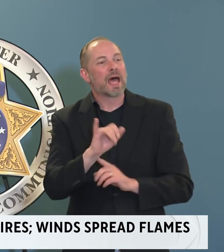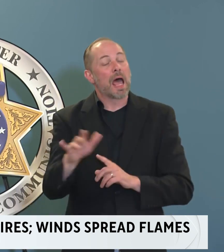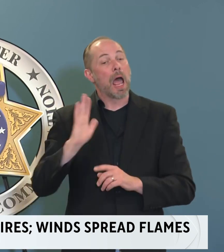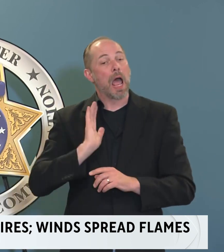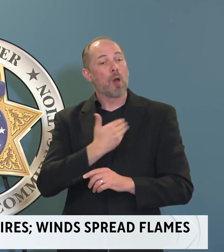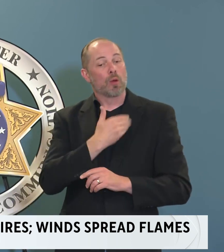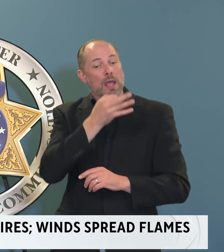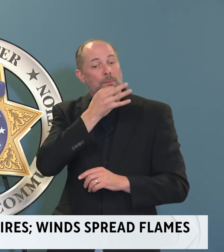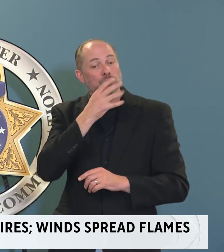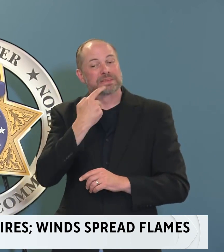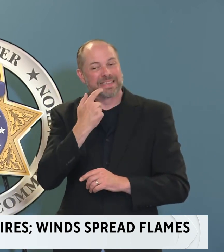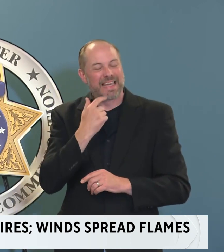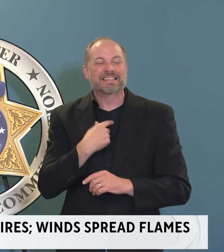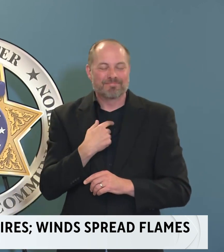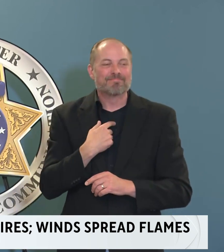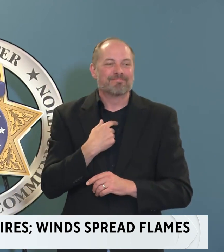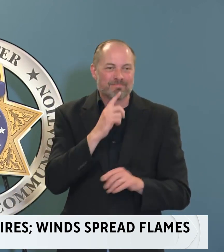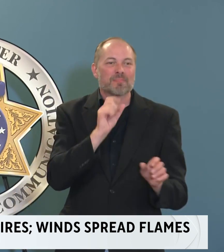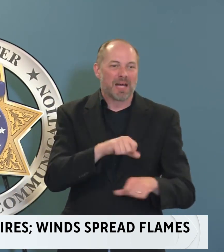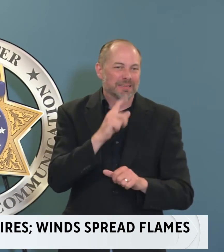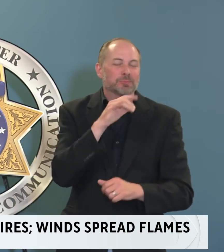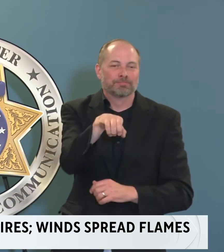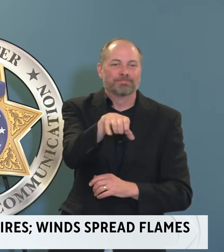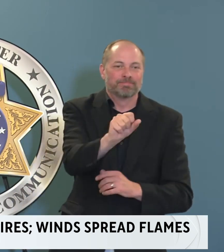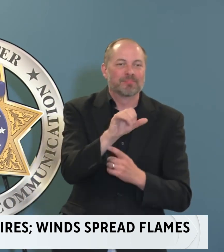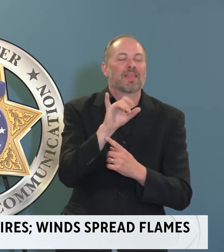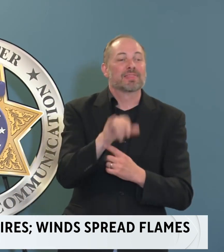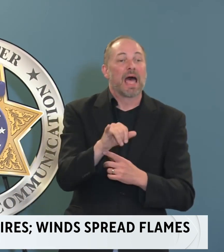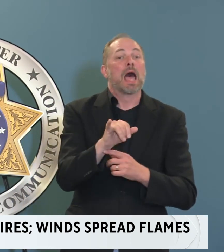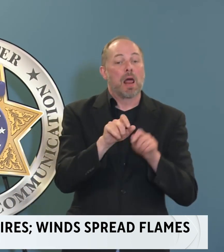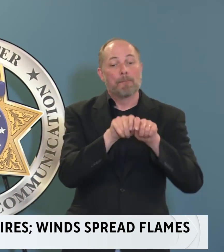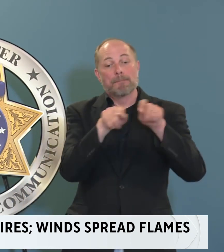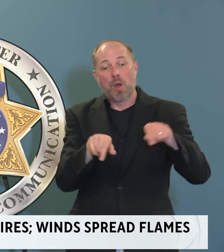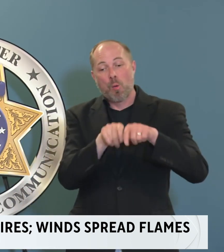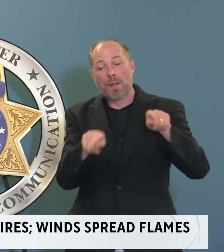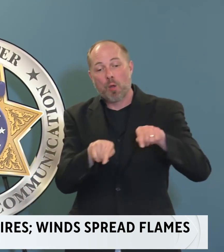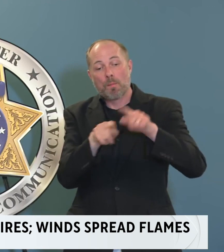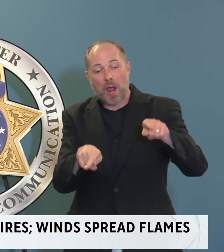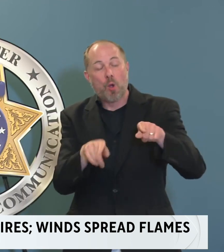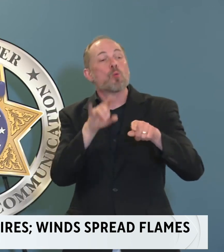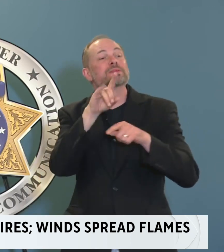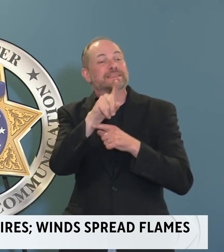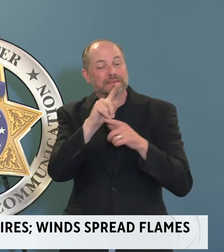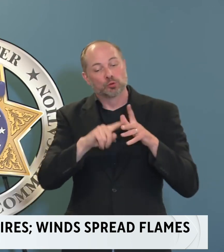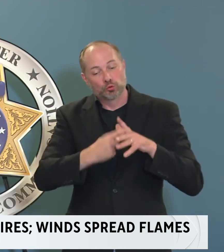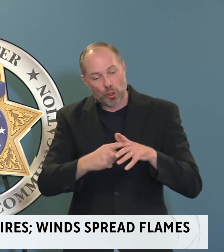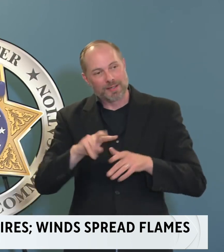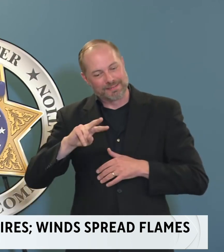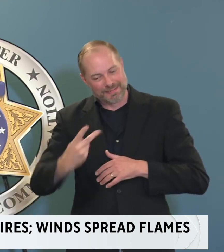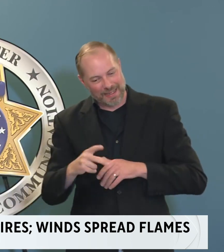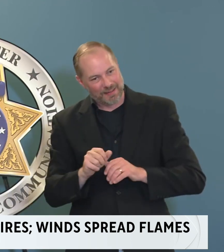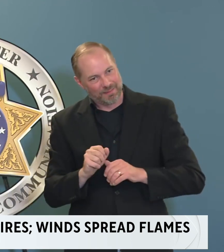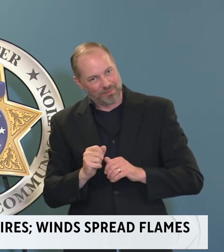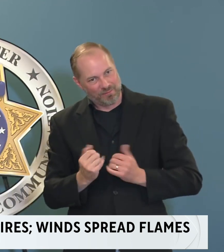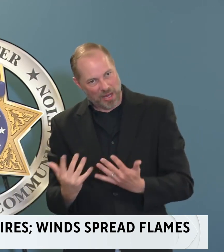PARTICLES THAT WERE DISCHARGED INTO THE RECEPTIVE FUELS BELOW THE POWERLINE. OUR EXPERT STATED IN HIS FINDINGS THAT IT